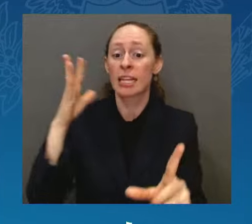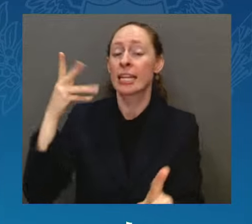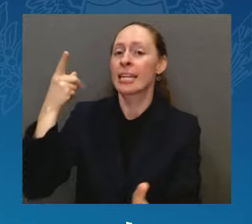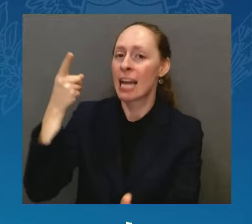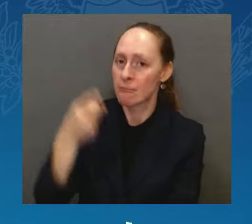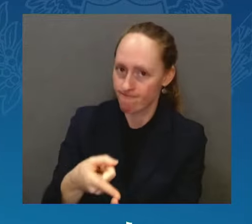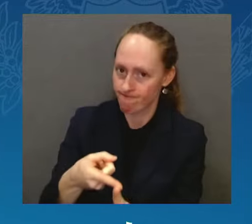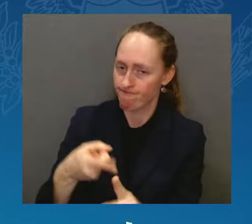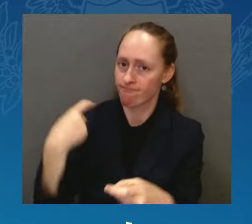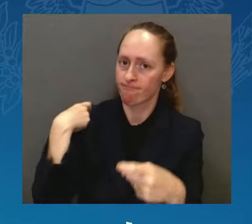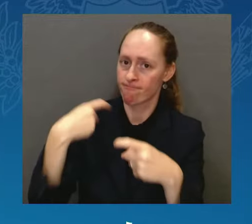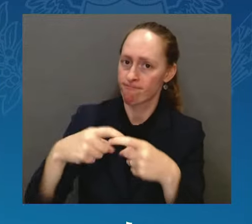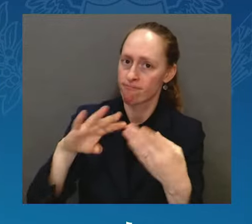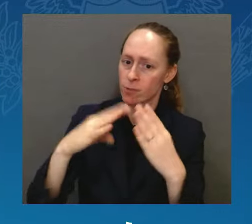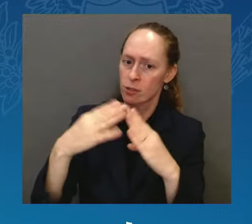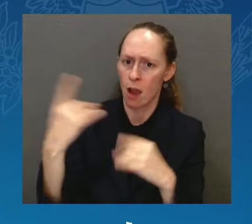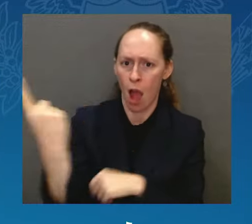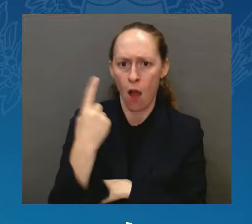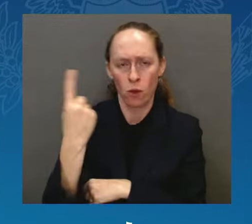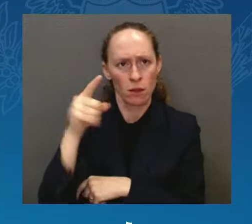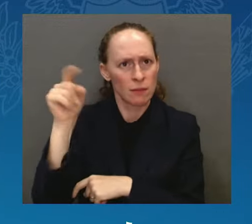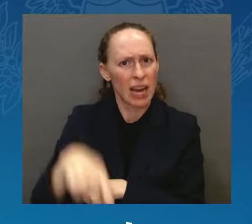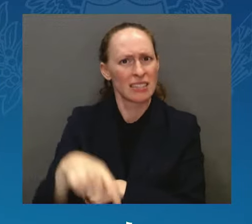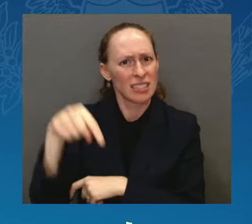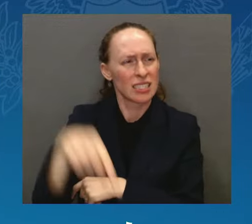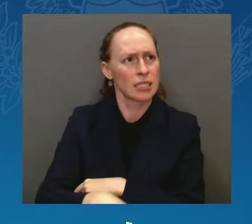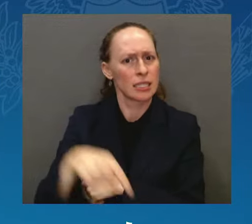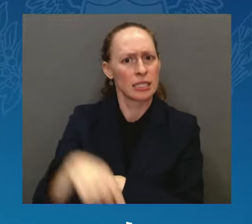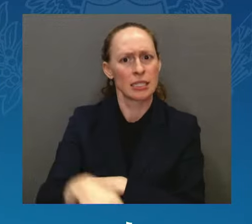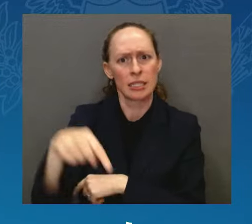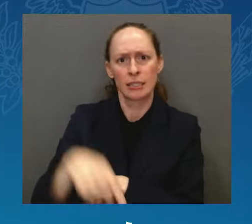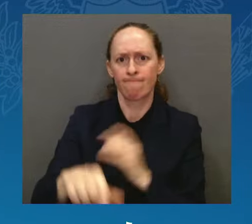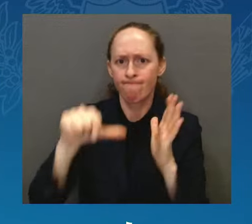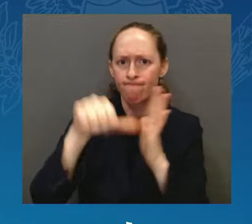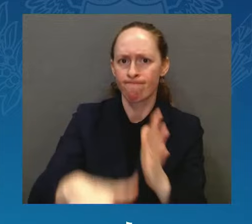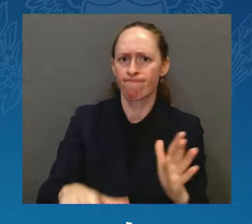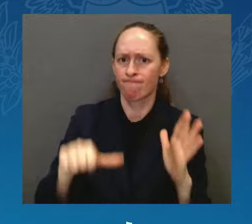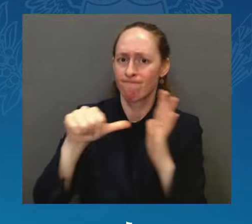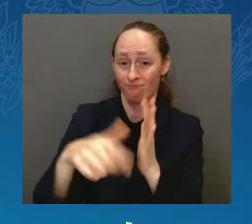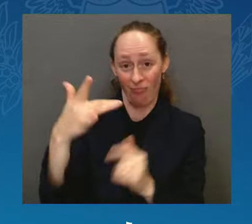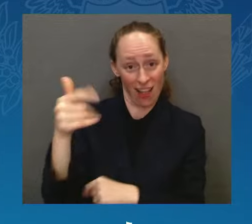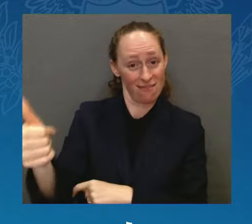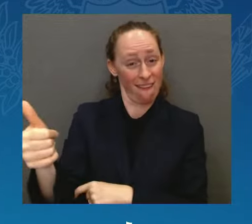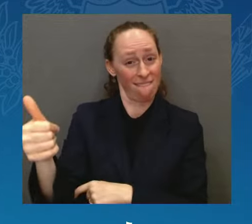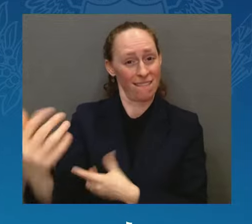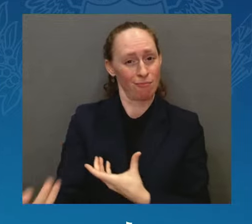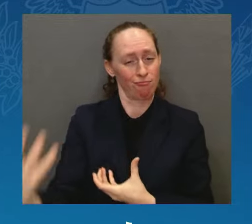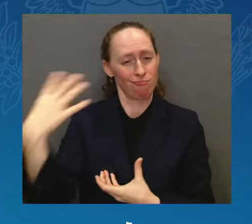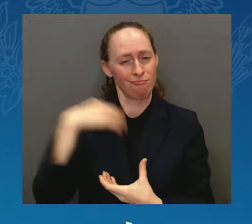And as we all know, she is an educator. She has always focused on an investment in the future of our country through education.